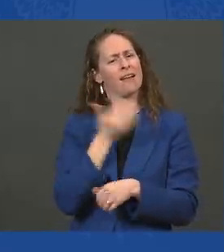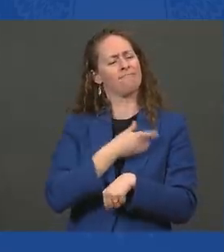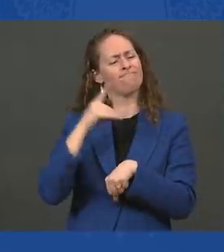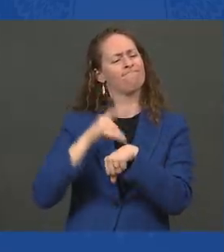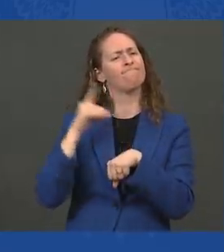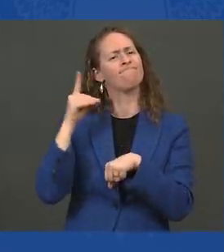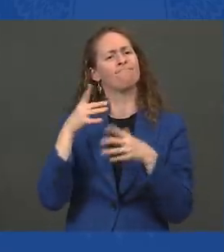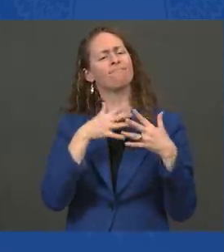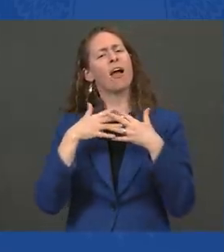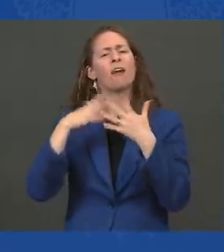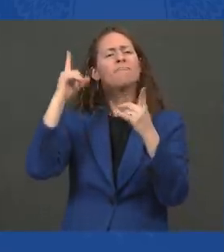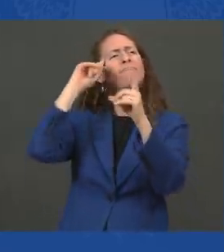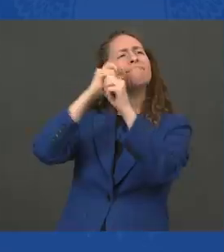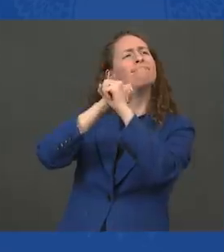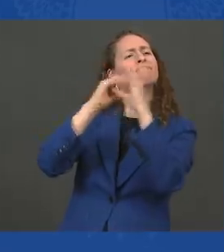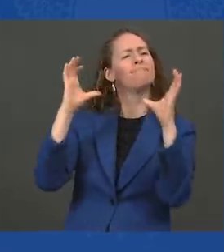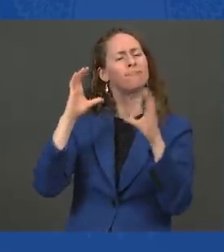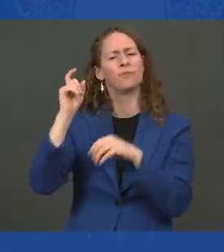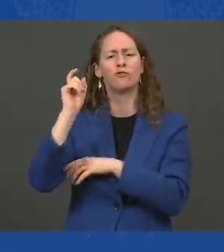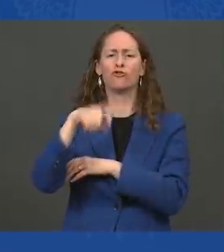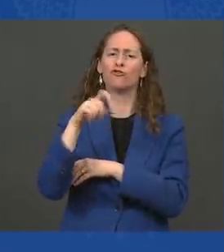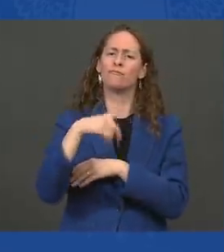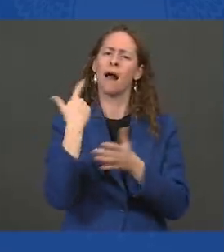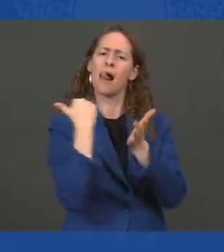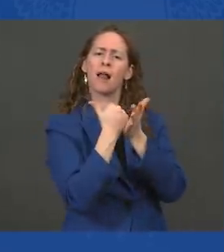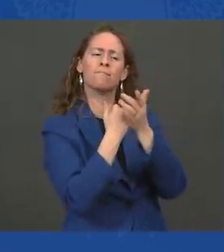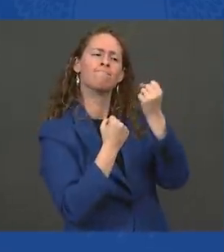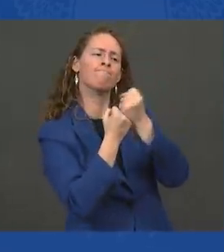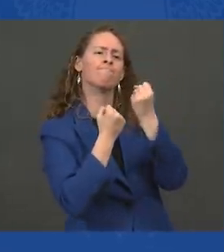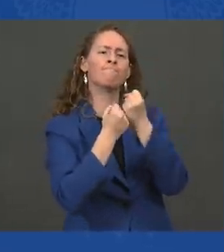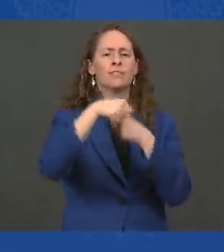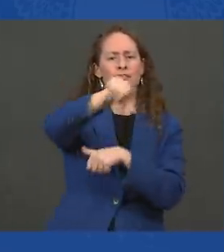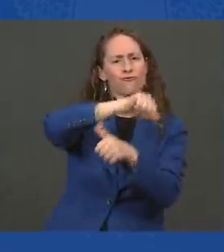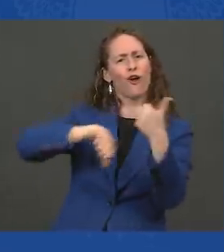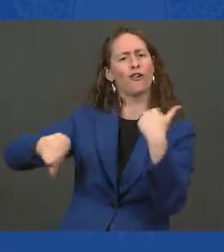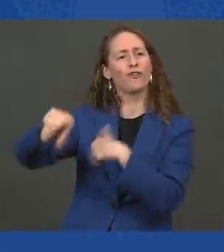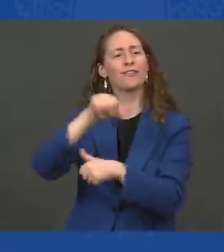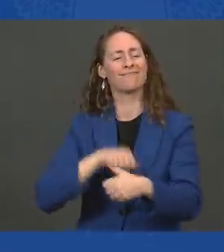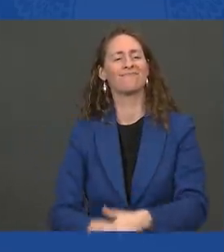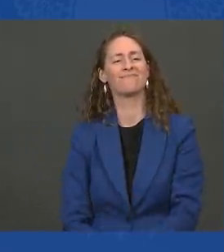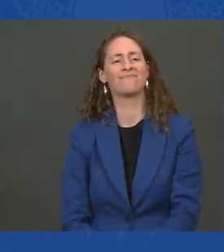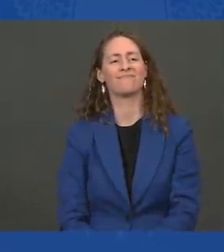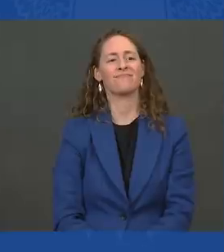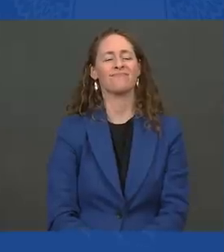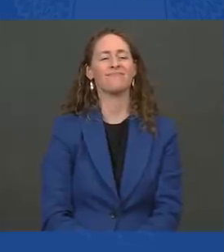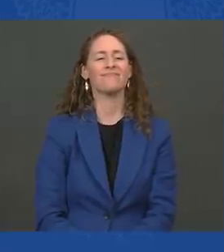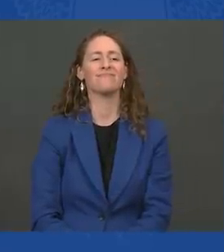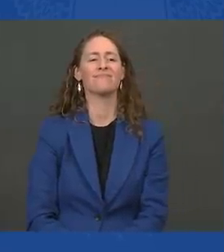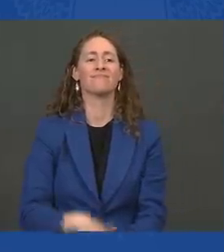The Delta variants and now the Omicron variant all emerged elsewhere in the world.